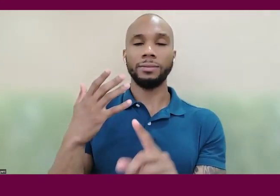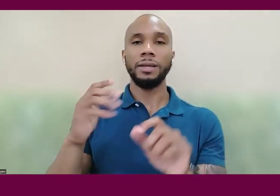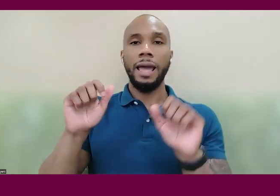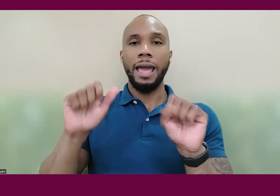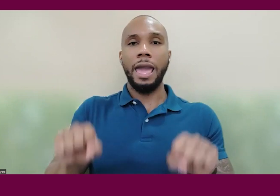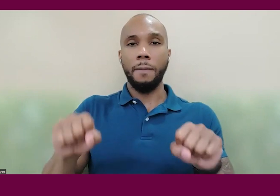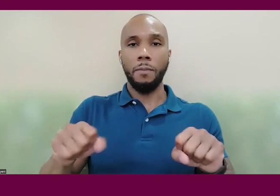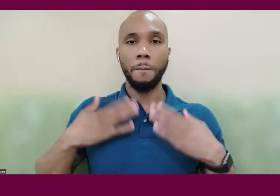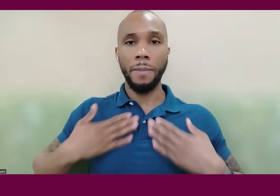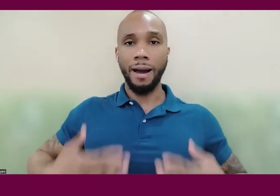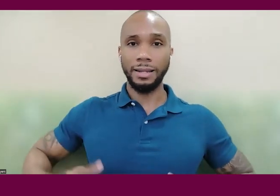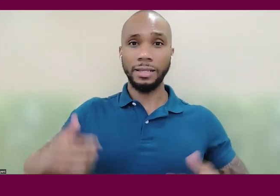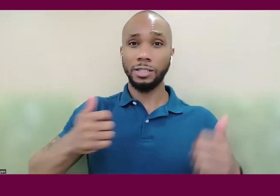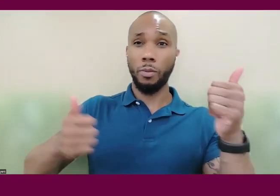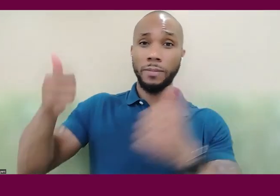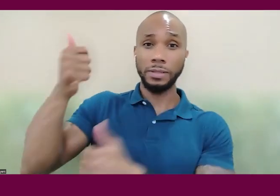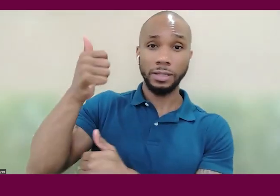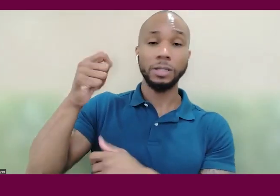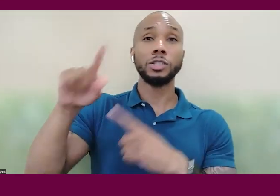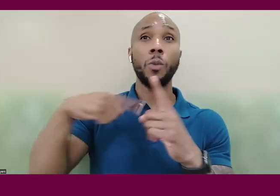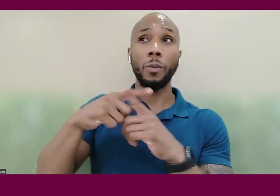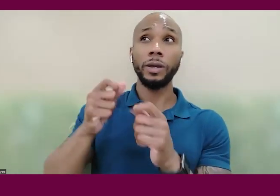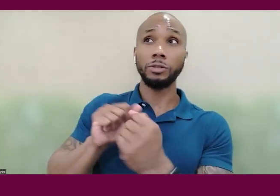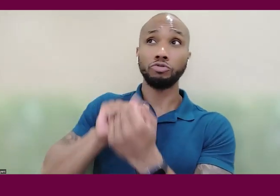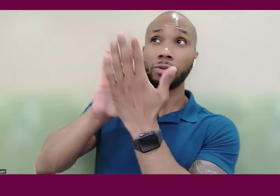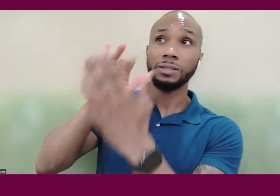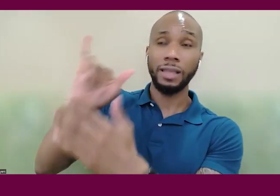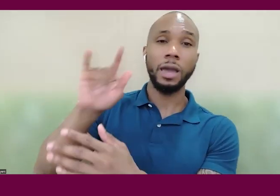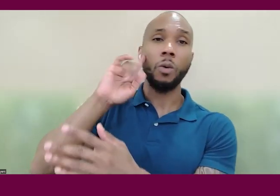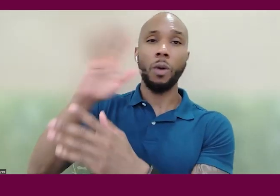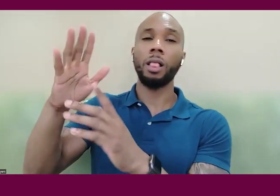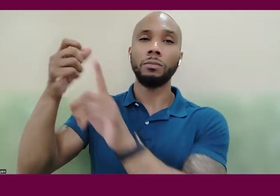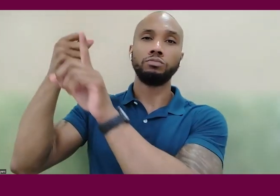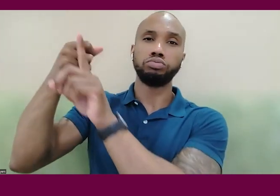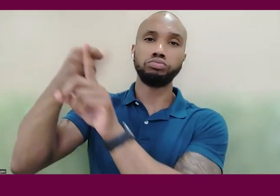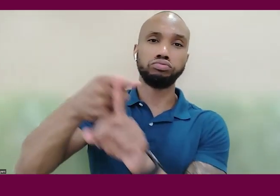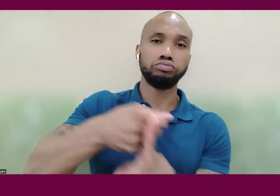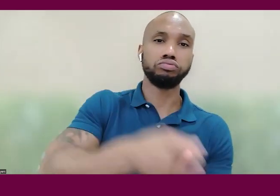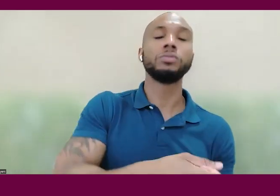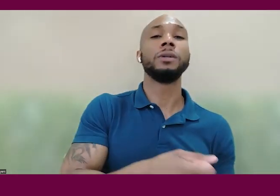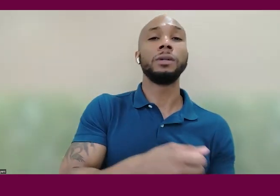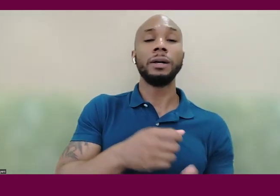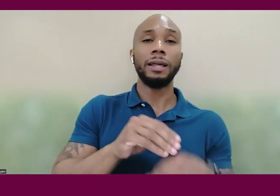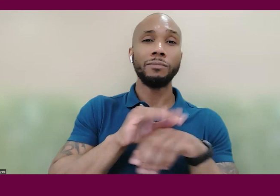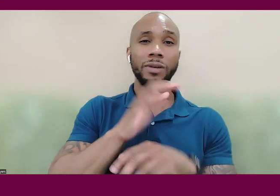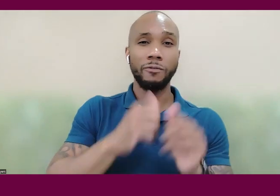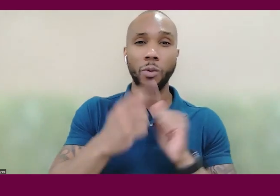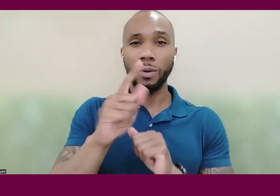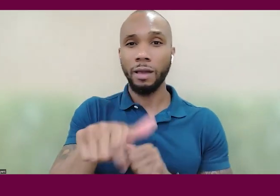So when we tackle that, it trickles down to everybody else for sure.